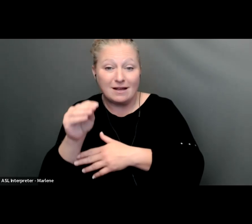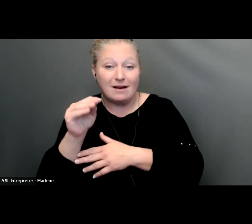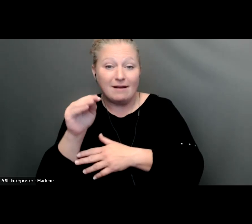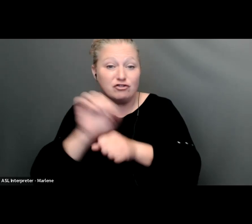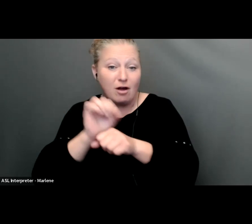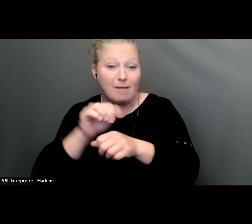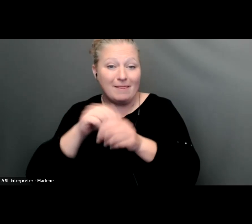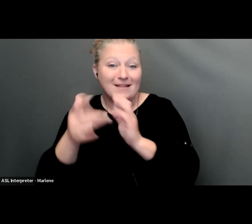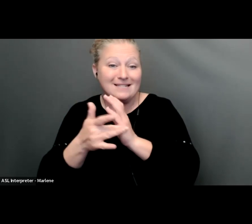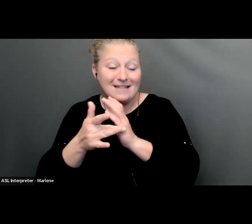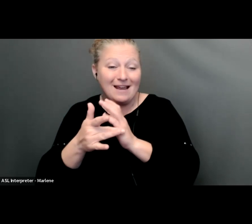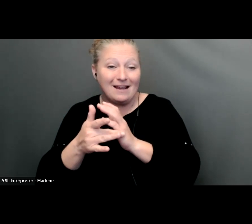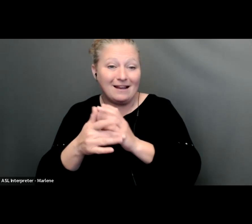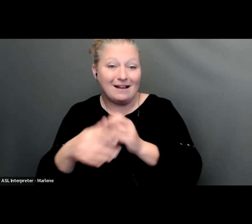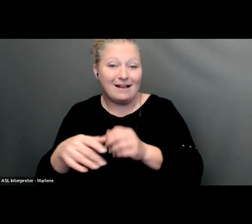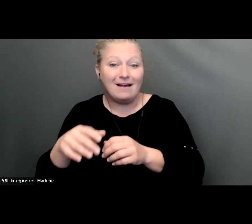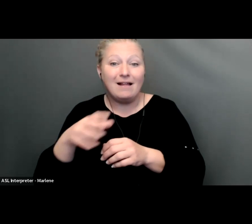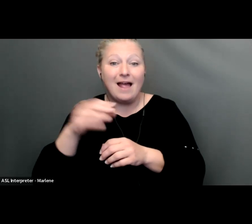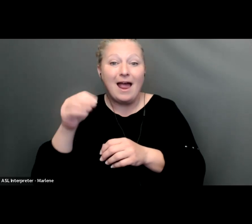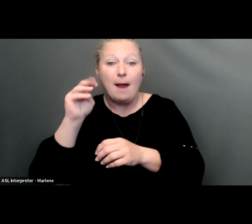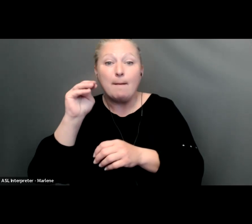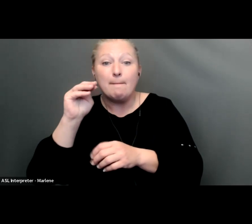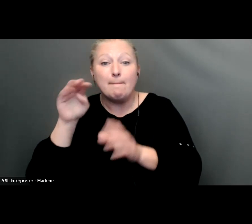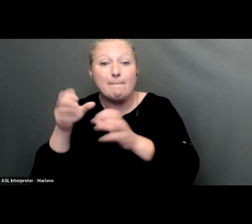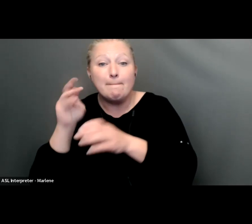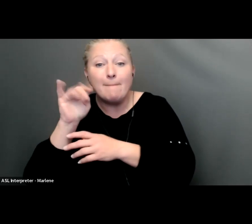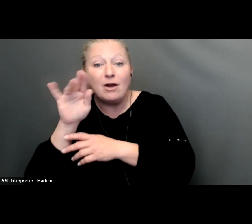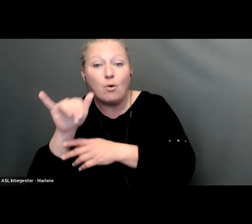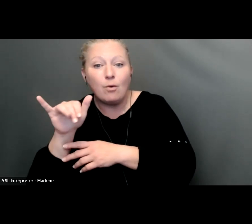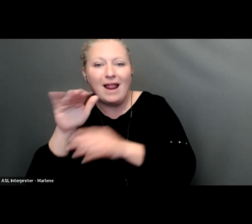and minorities are less than 17% of all tech executives. So this is a lack of diversity